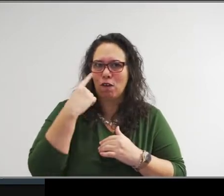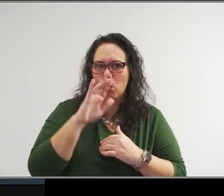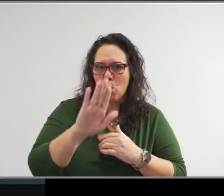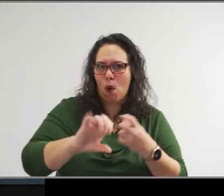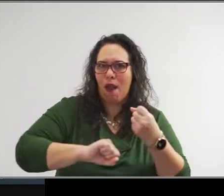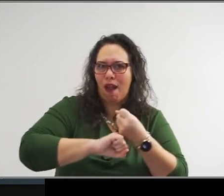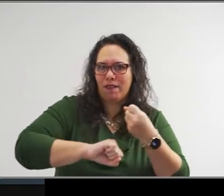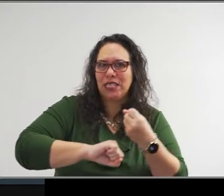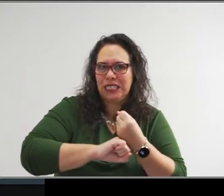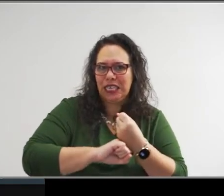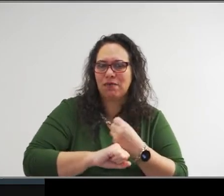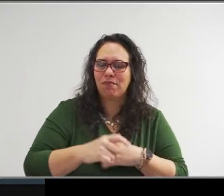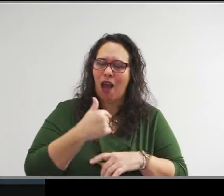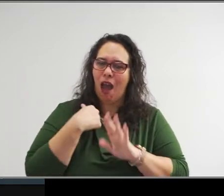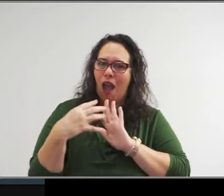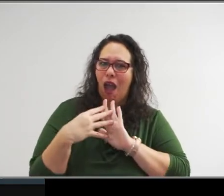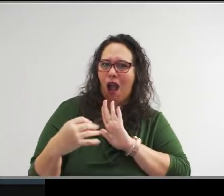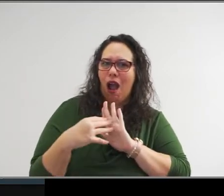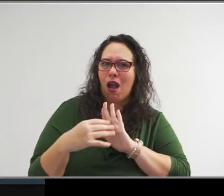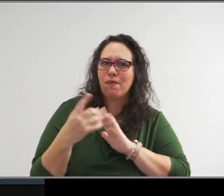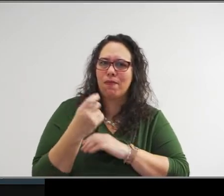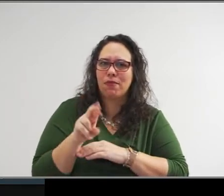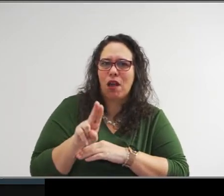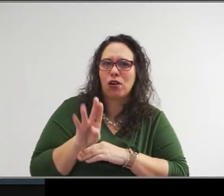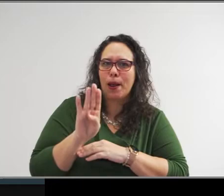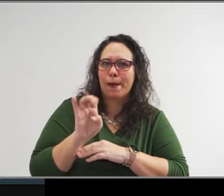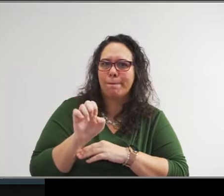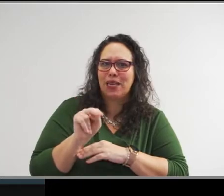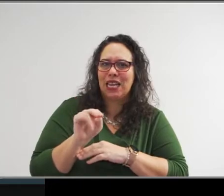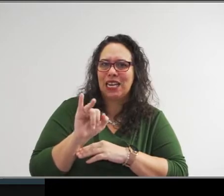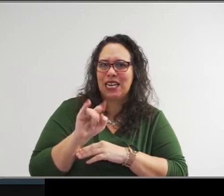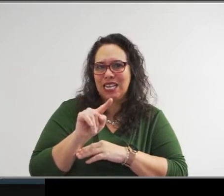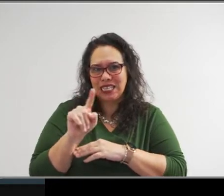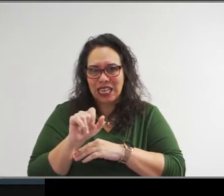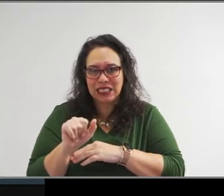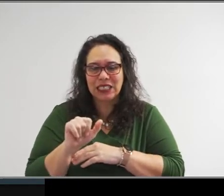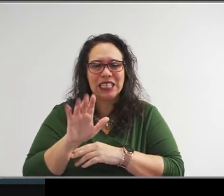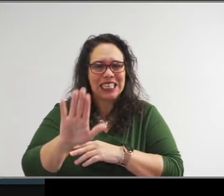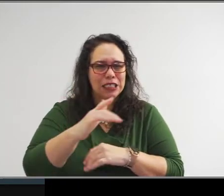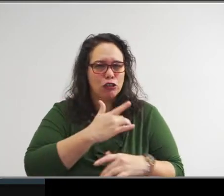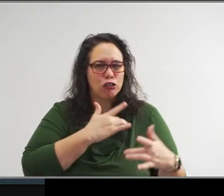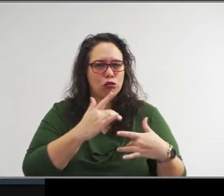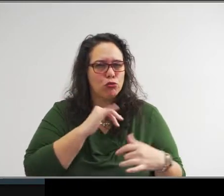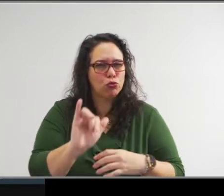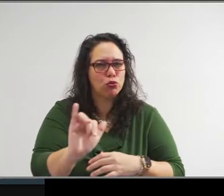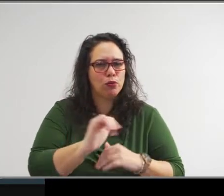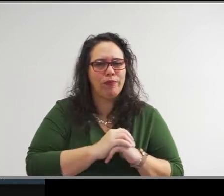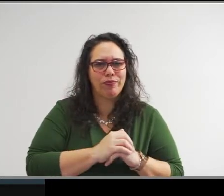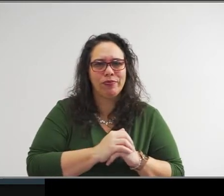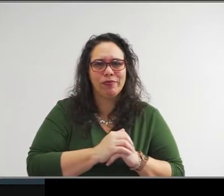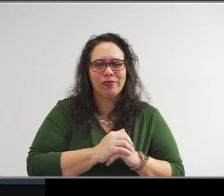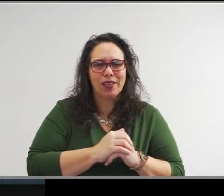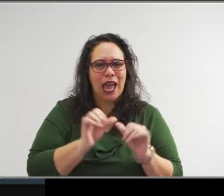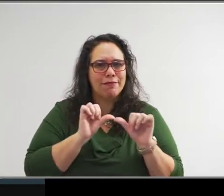I echo Dr. Benitez concerns, and this is something that, you know, I keep hoping that on a Friday